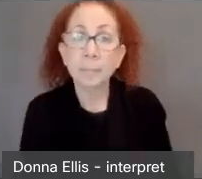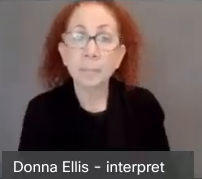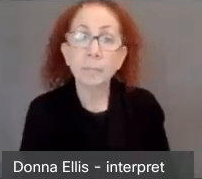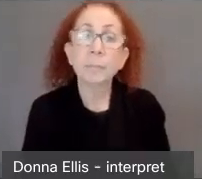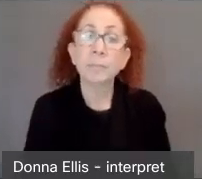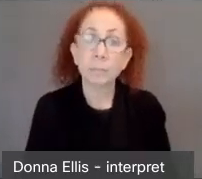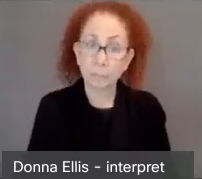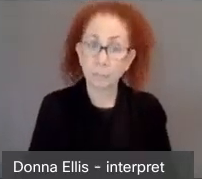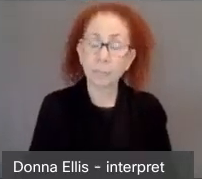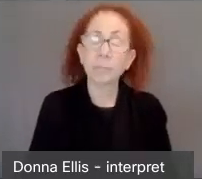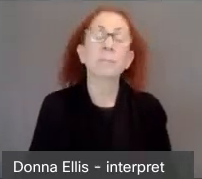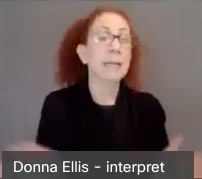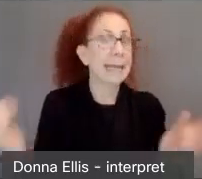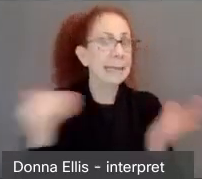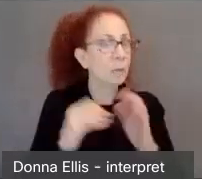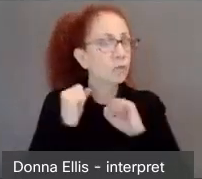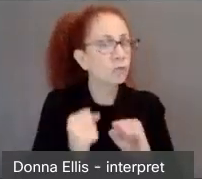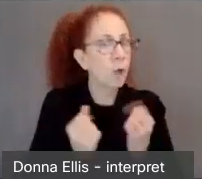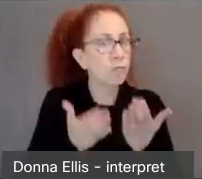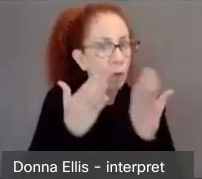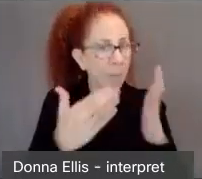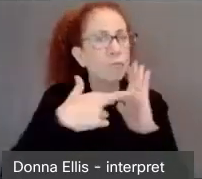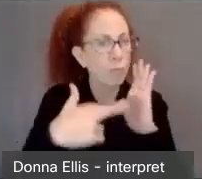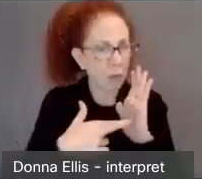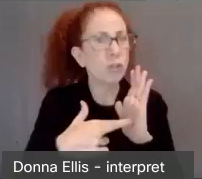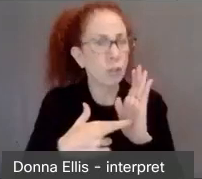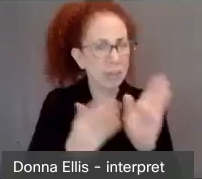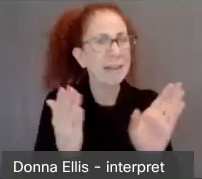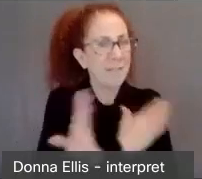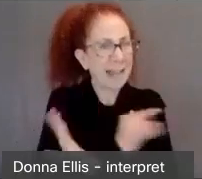Again, we strongly suggest that you register in advance, if possible,